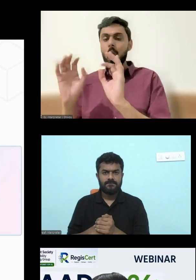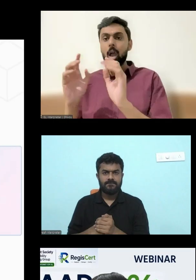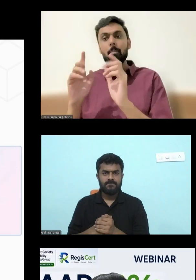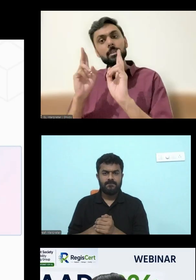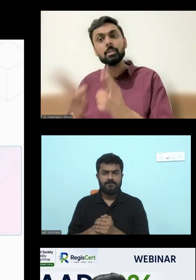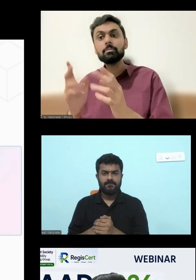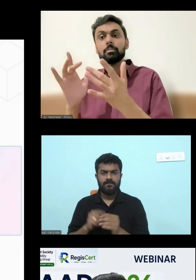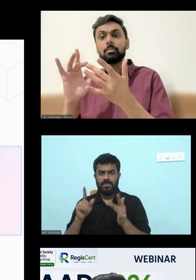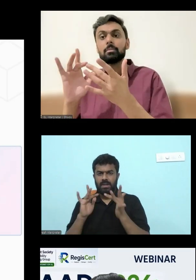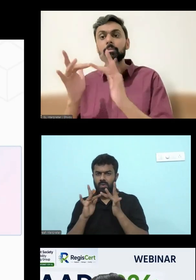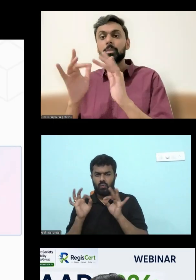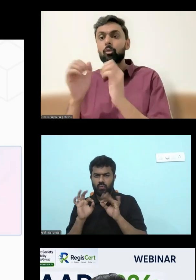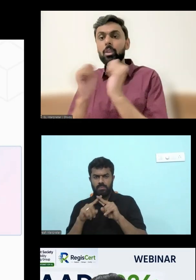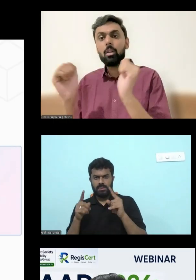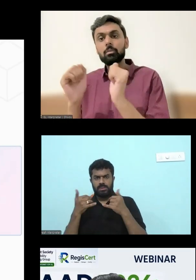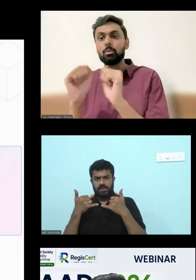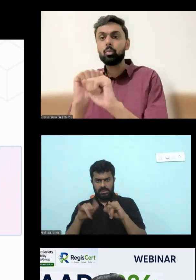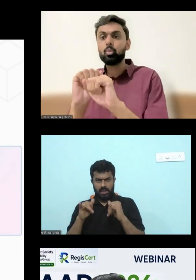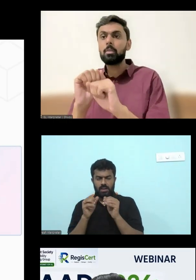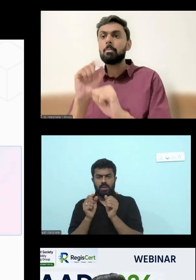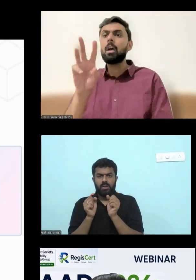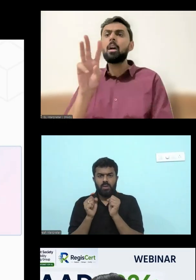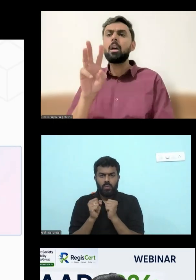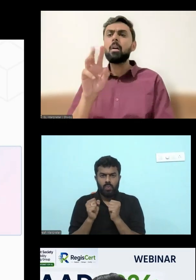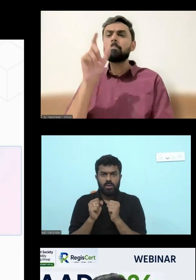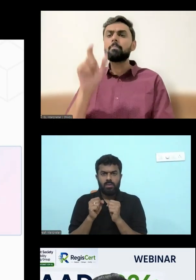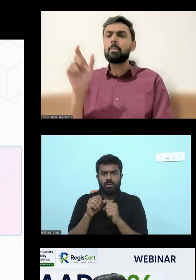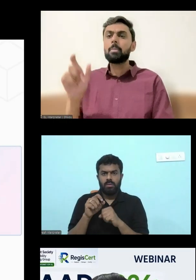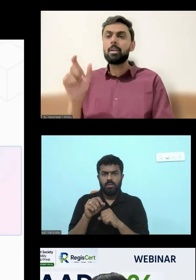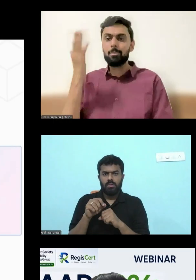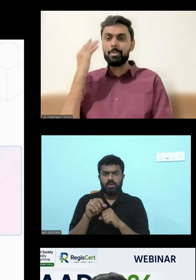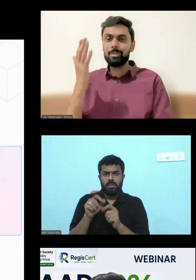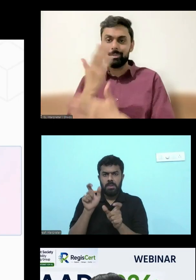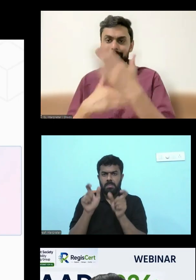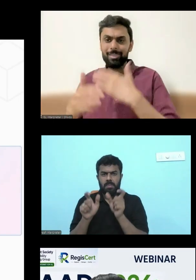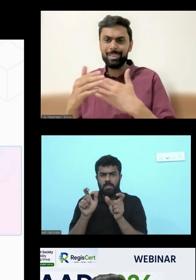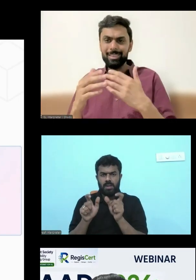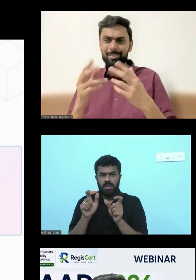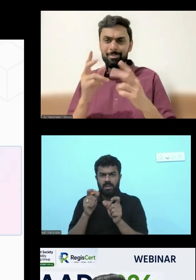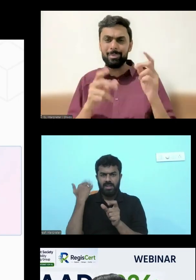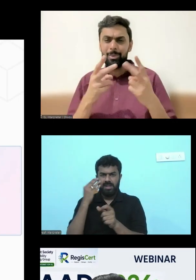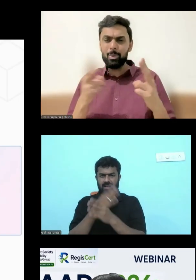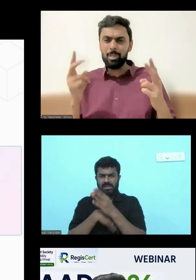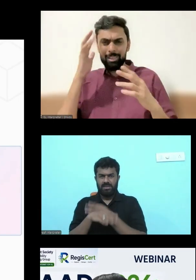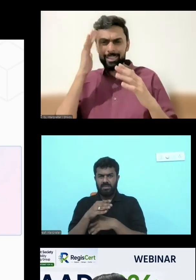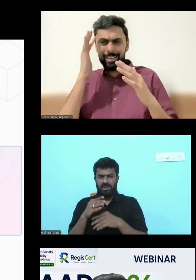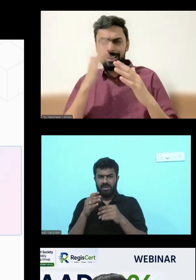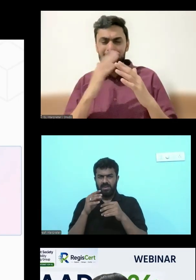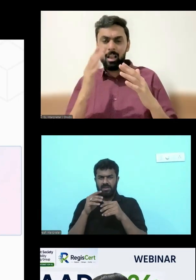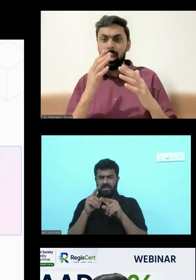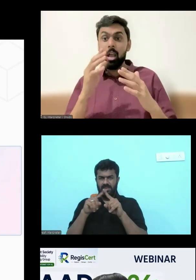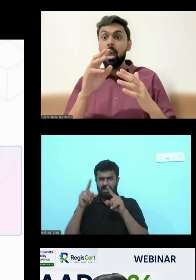And there is a 30% dropout reduction for diverse learners using personalized assistive tools.